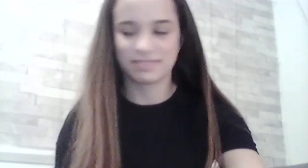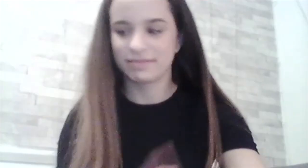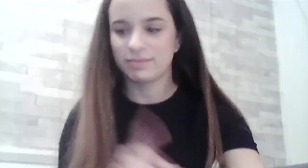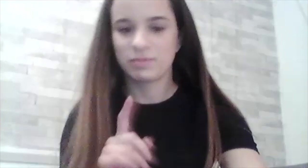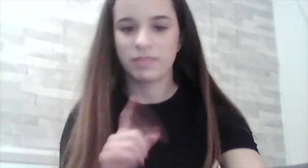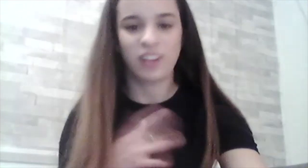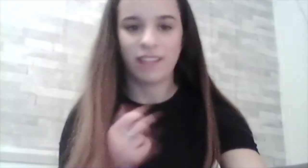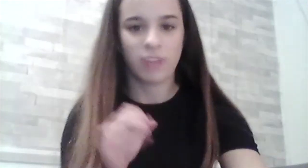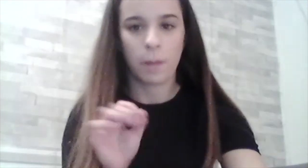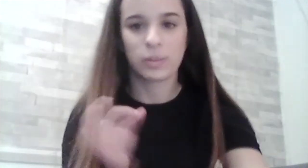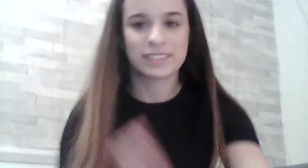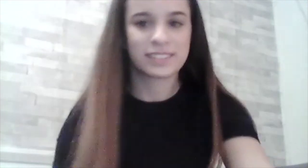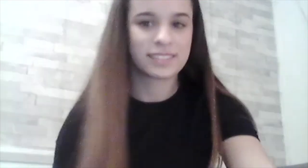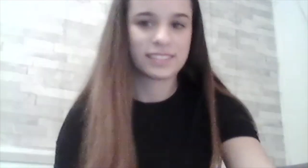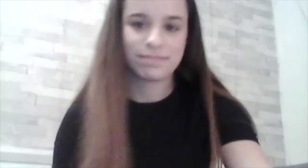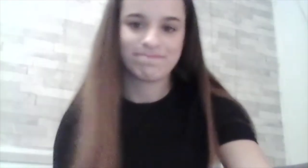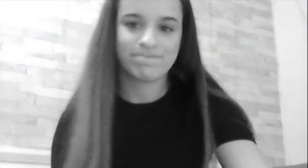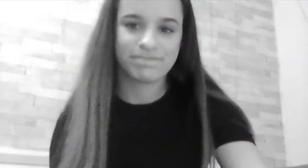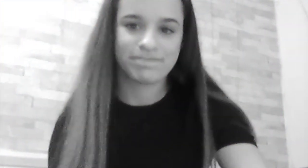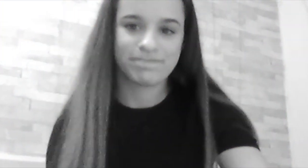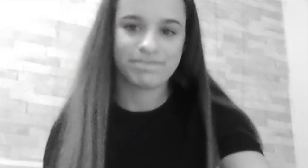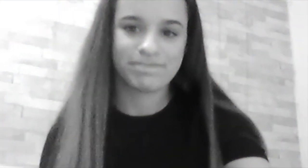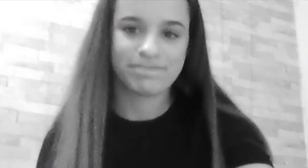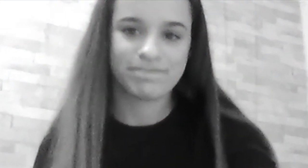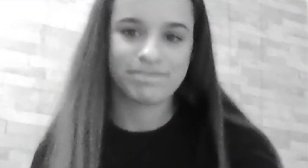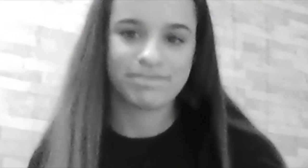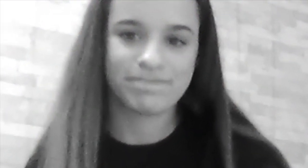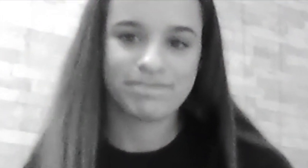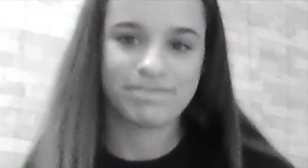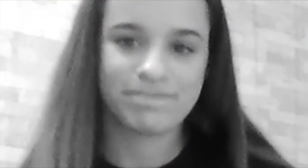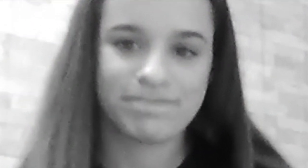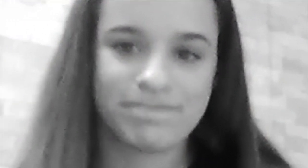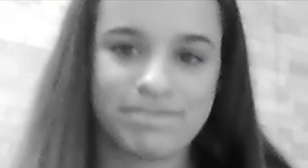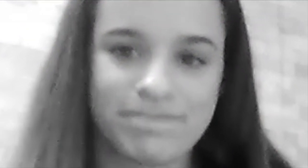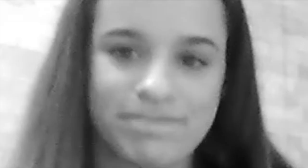Jem: Wait? Oh, I don't have a point...